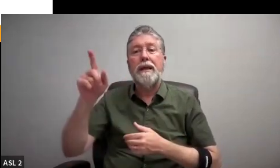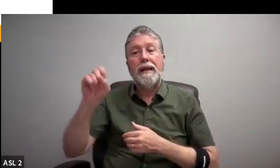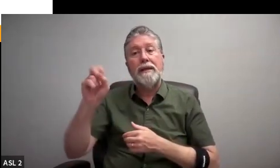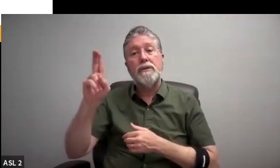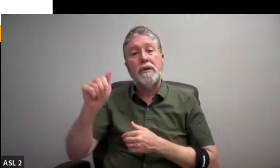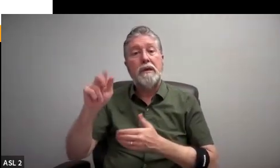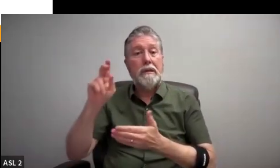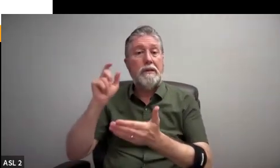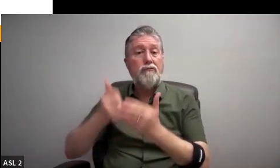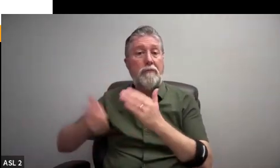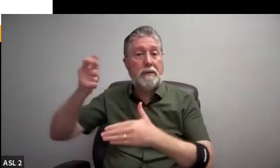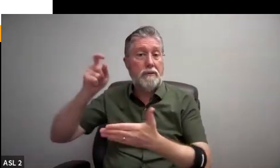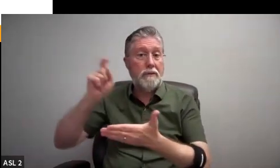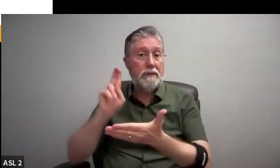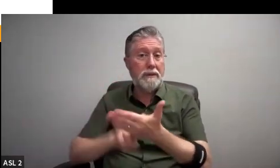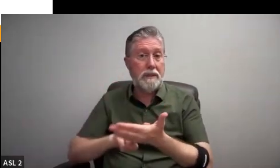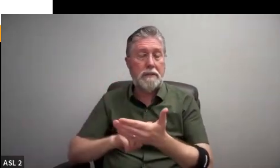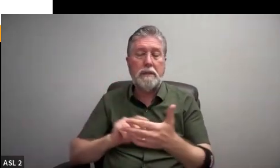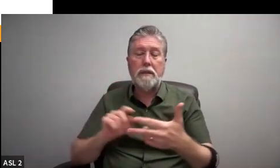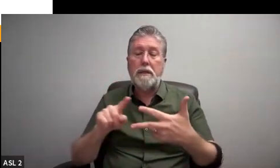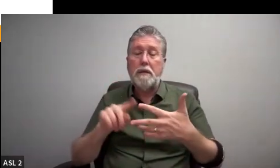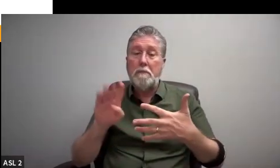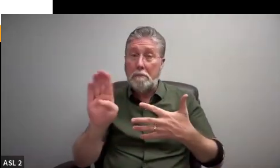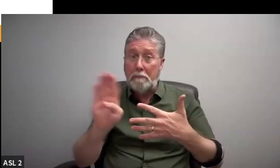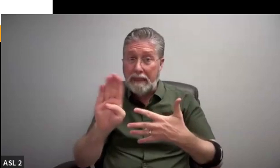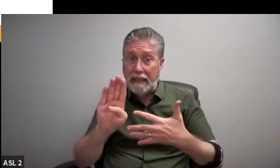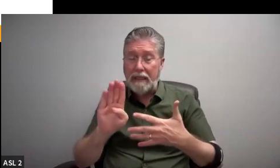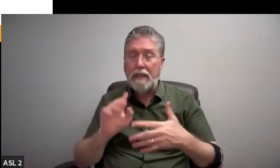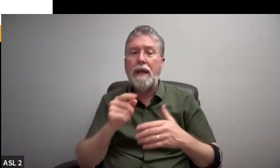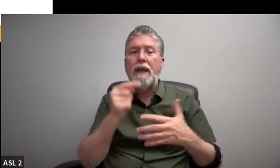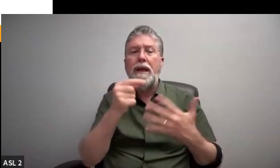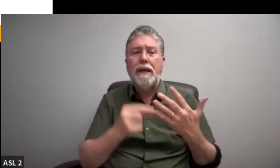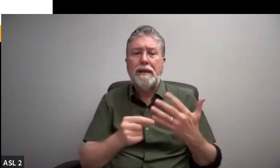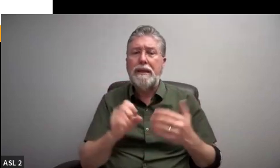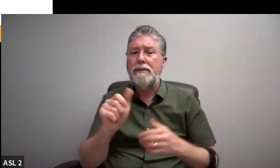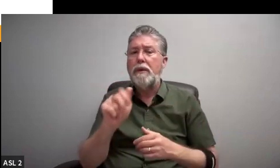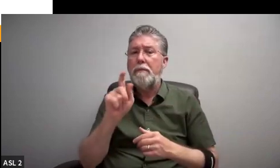Attachment B are provided in the form of items to which the SUA must provide a direct response.